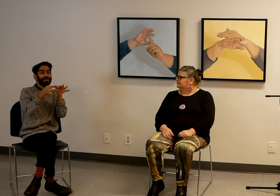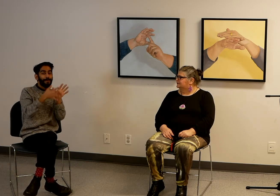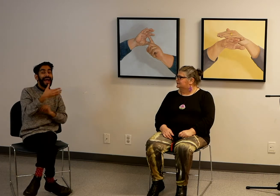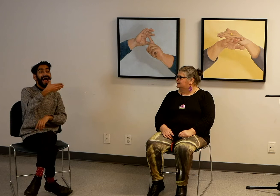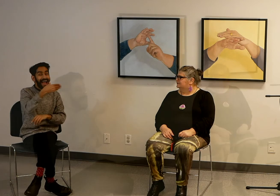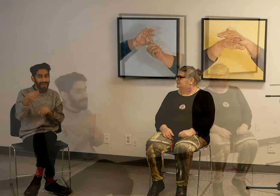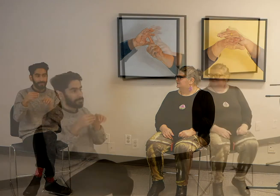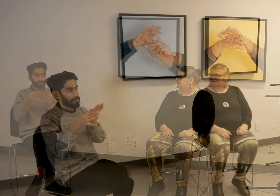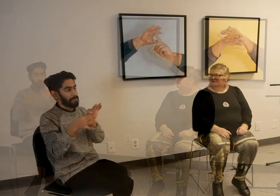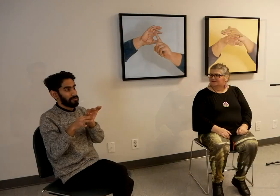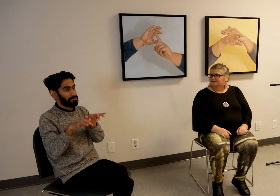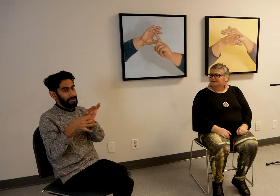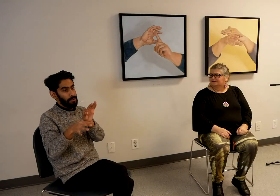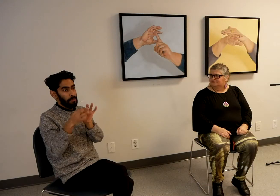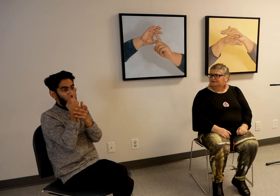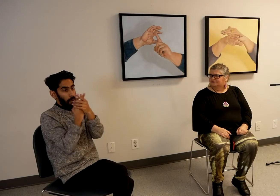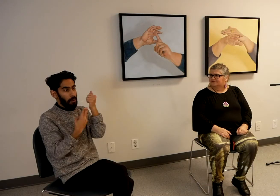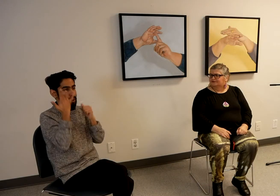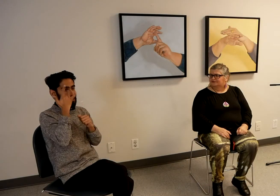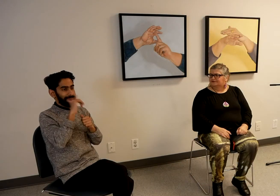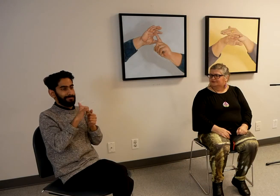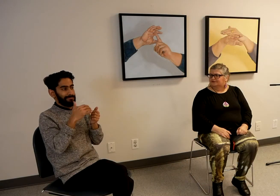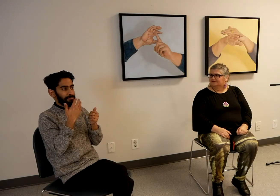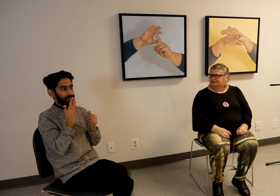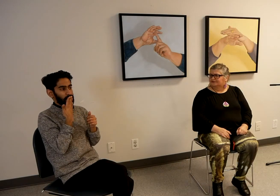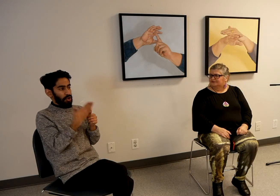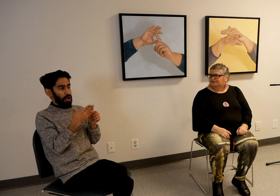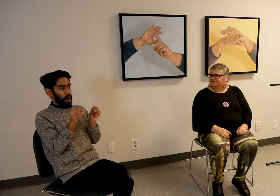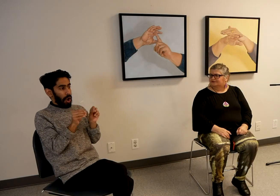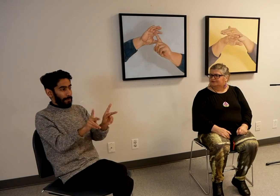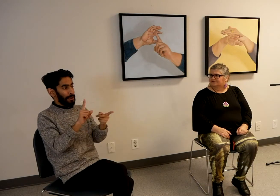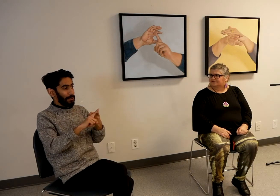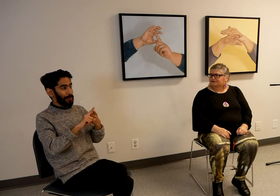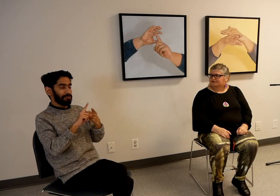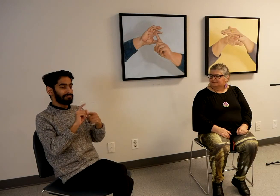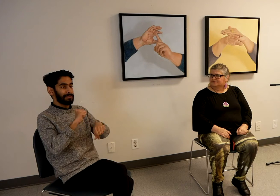The most important, I think is booking an interpreter and making sure captions are available when you're making videos.